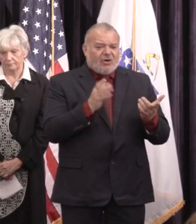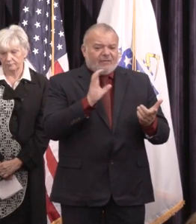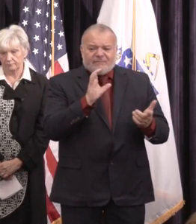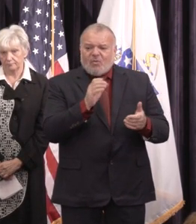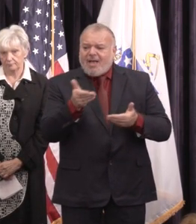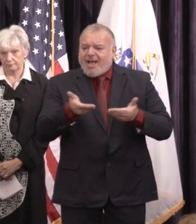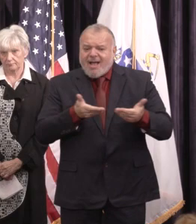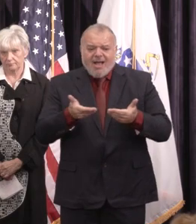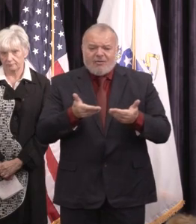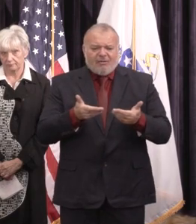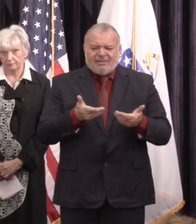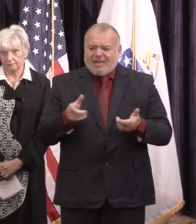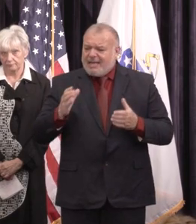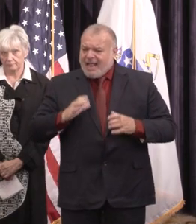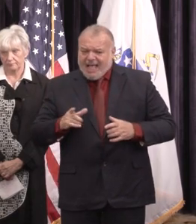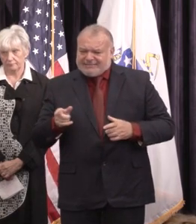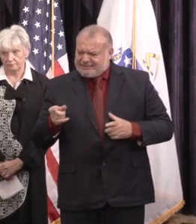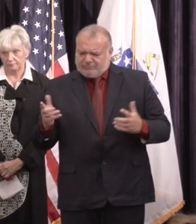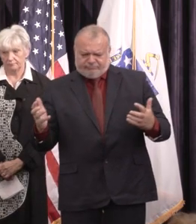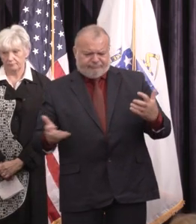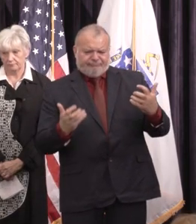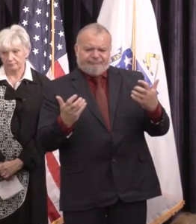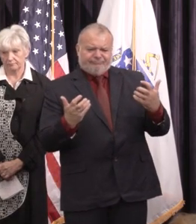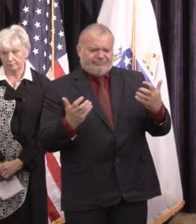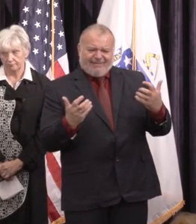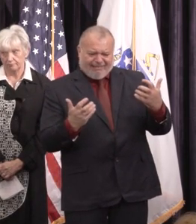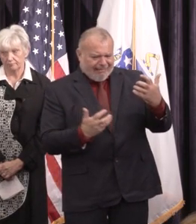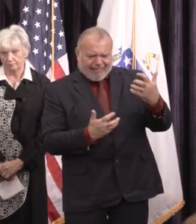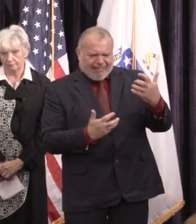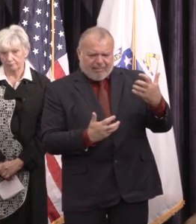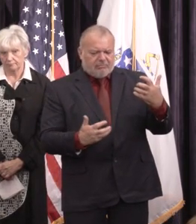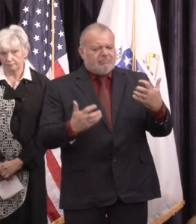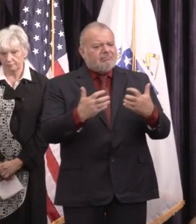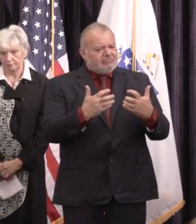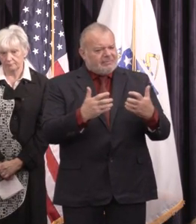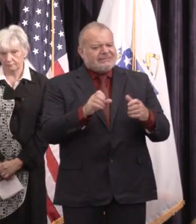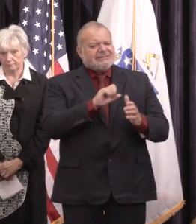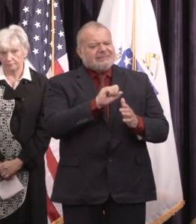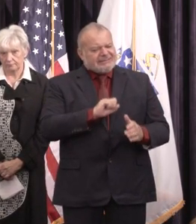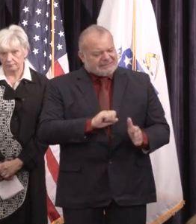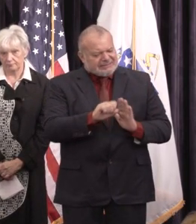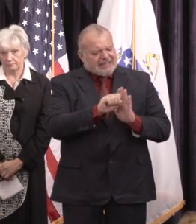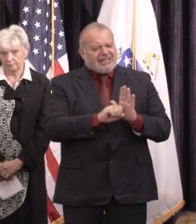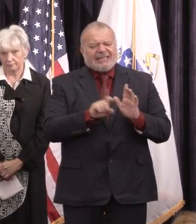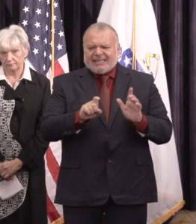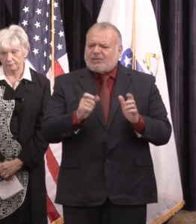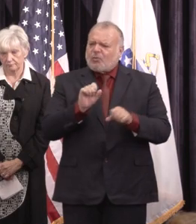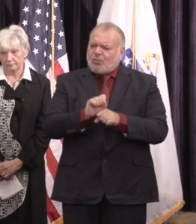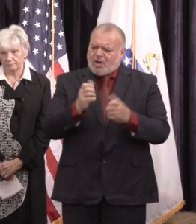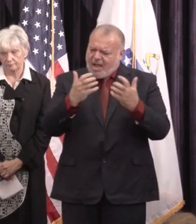we need filled. Our state needs workers and our residents with disabilities need jobs. The